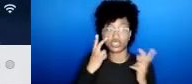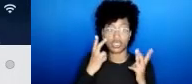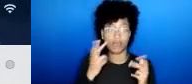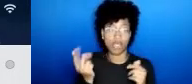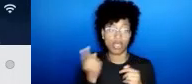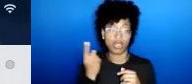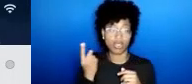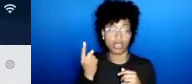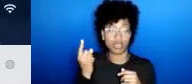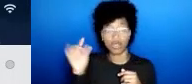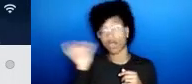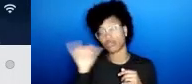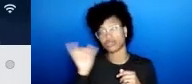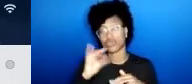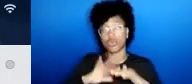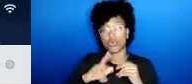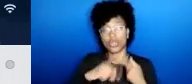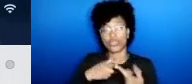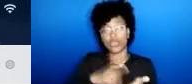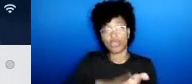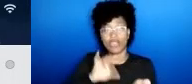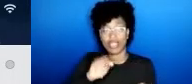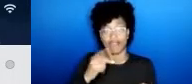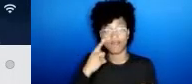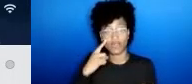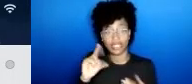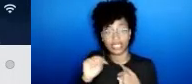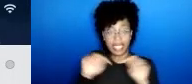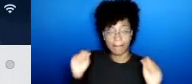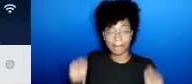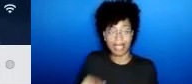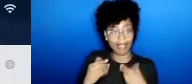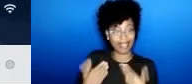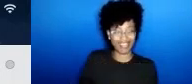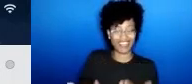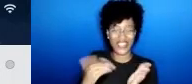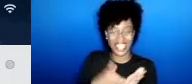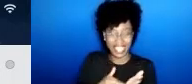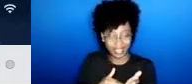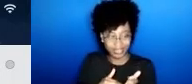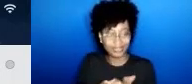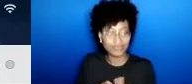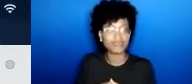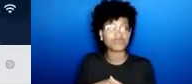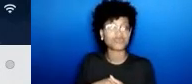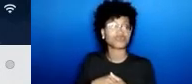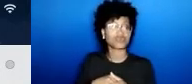when you log into the template. Here they are again here. I just want to point out on